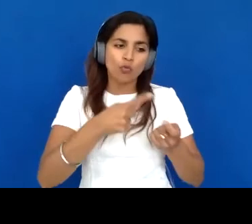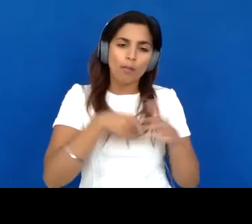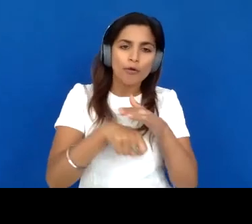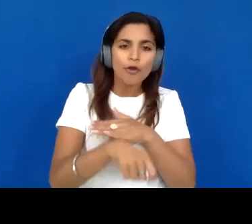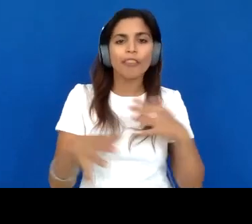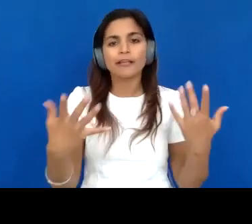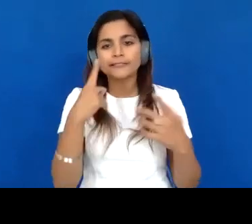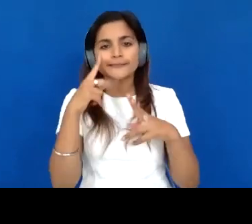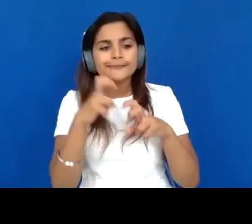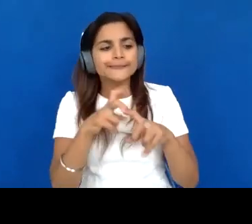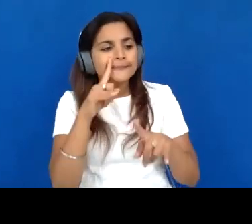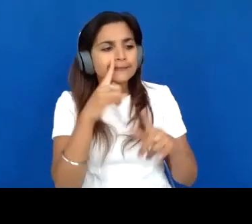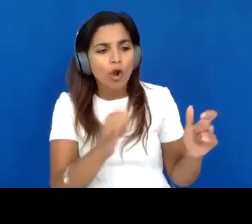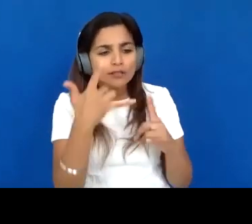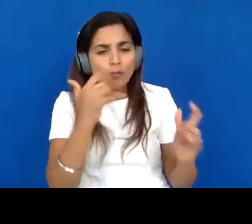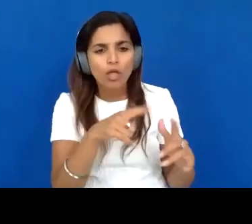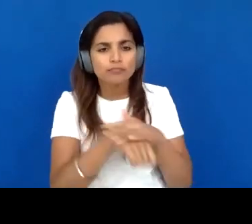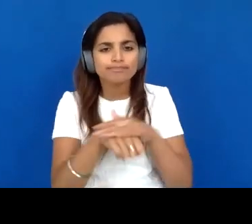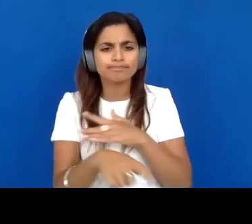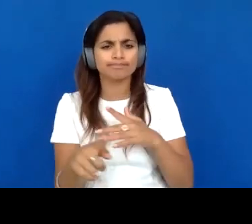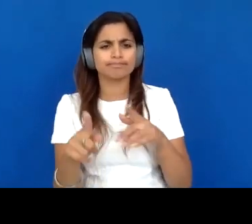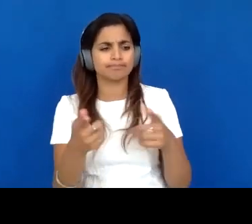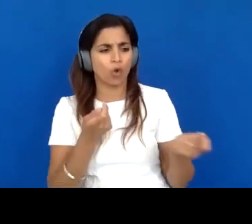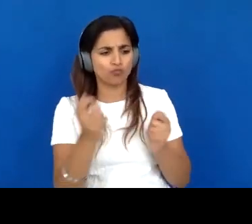their bodies and applying there a child who might be born disabled can never